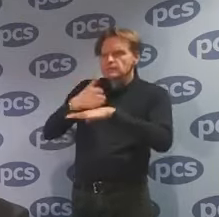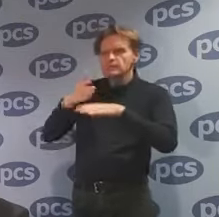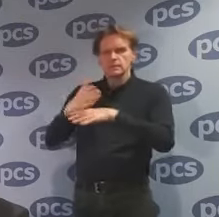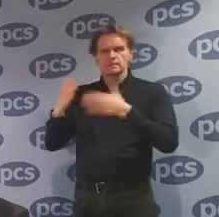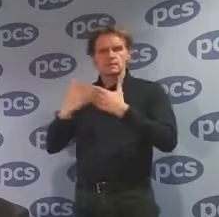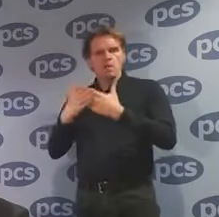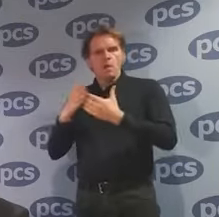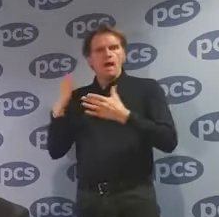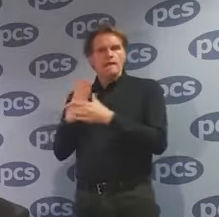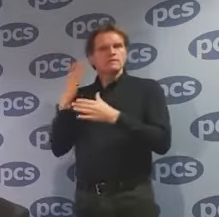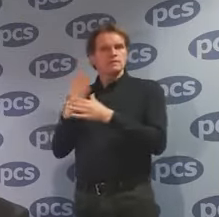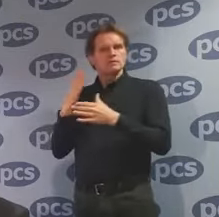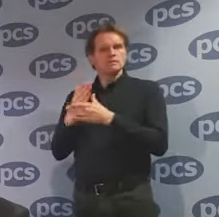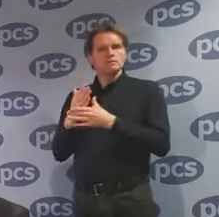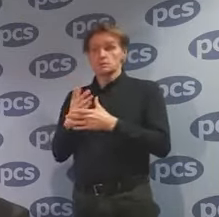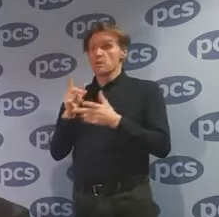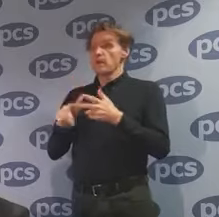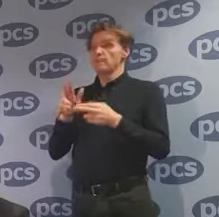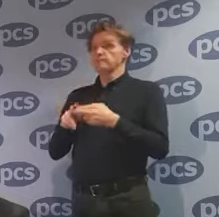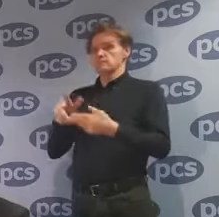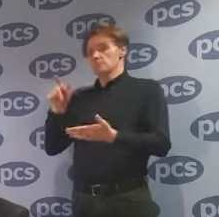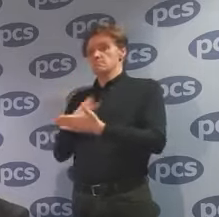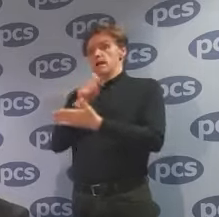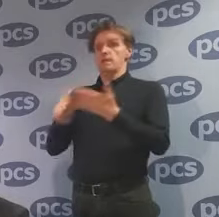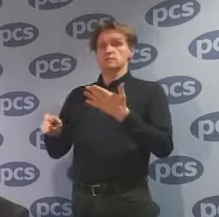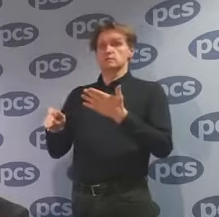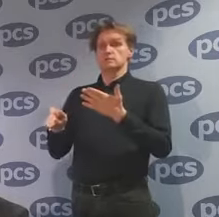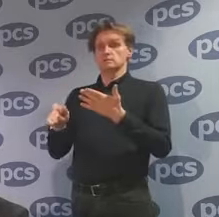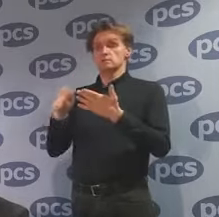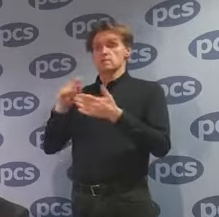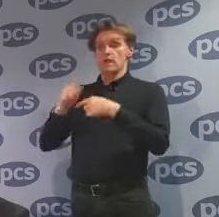ballot does be required in the new year as it probably will be, that we can be